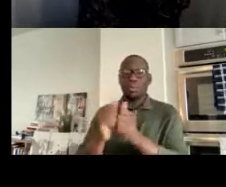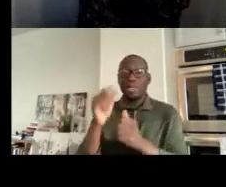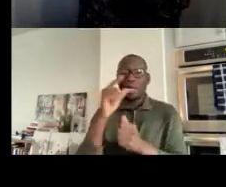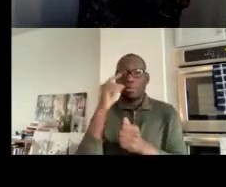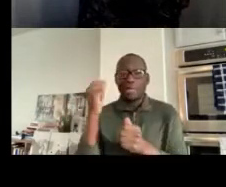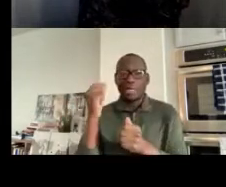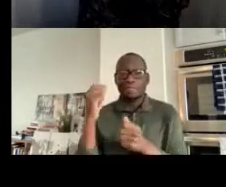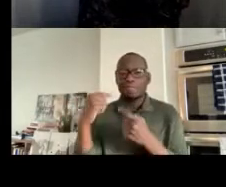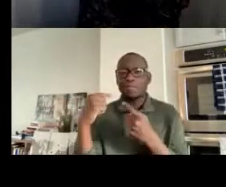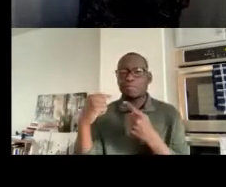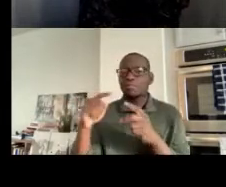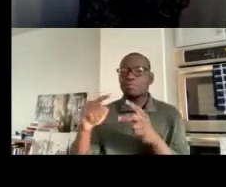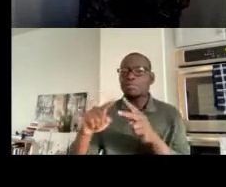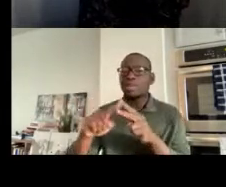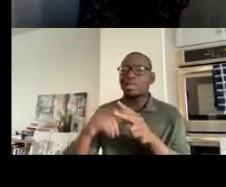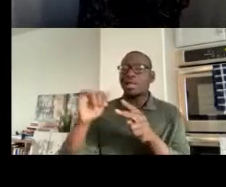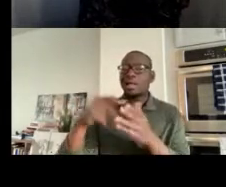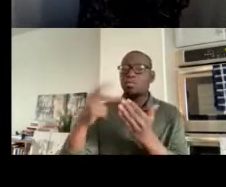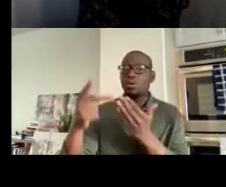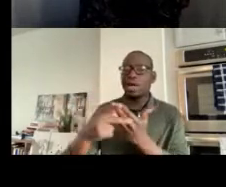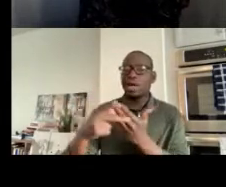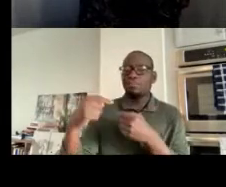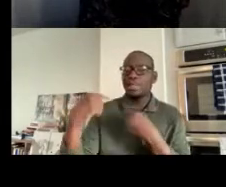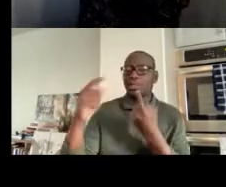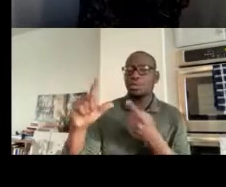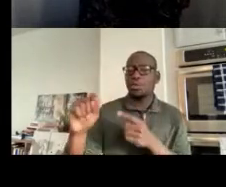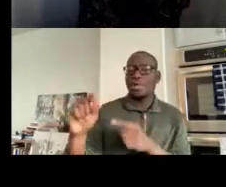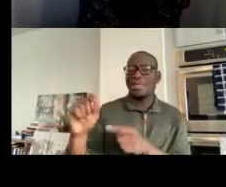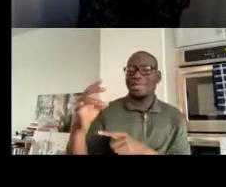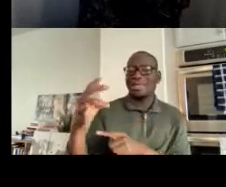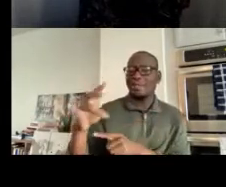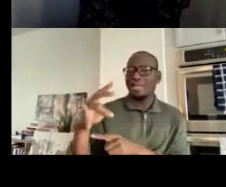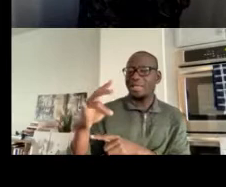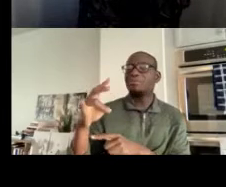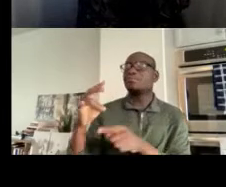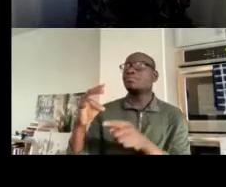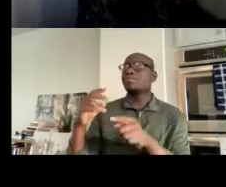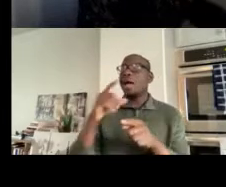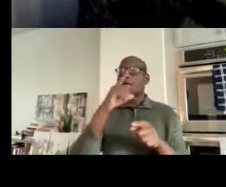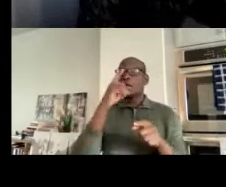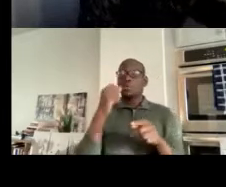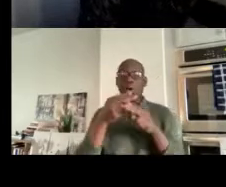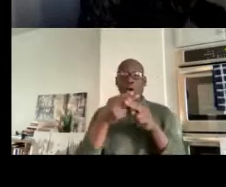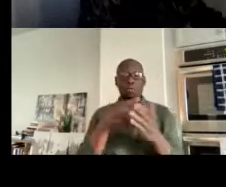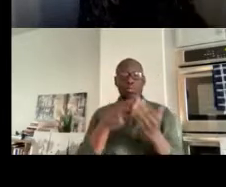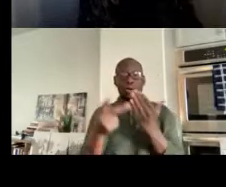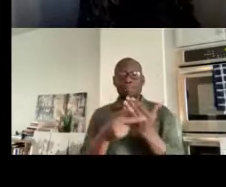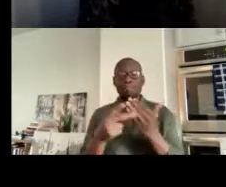The agency that we partner with here at Gallaudet started this program back in 2017.